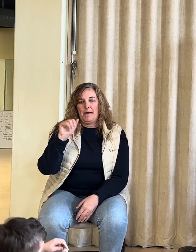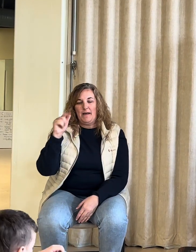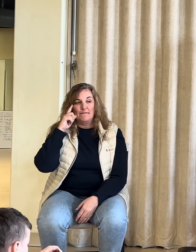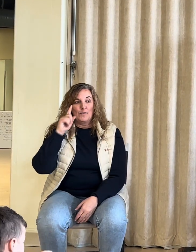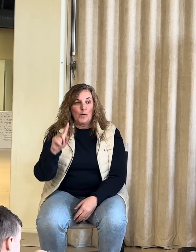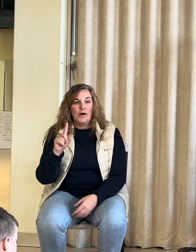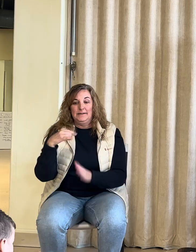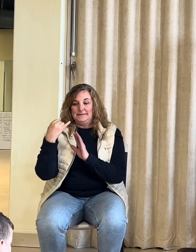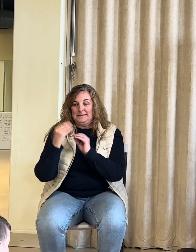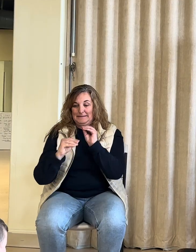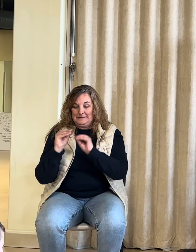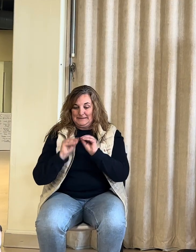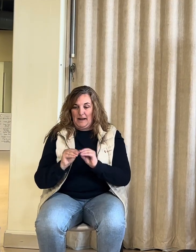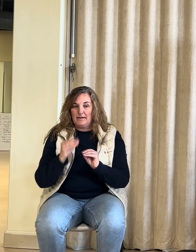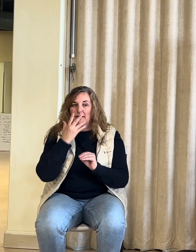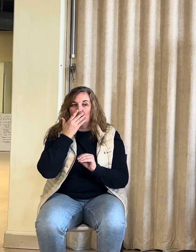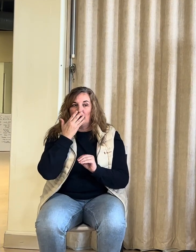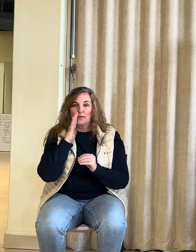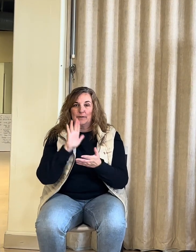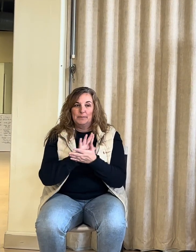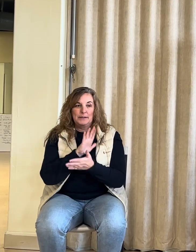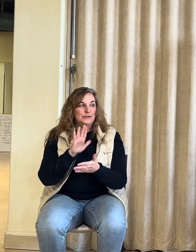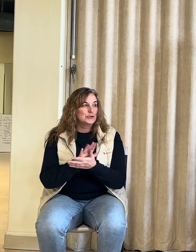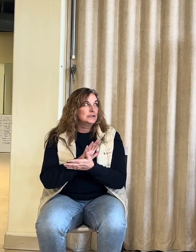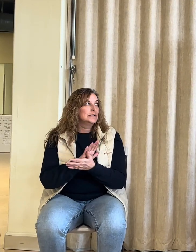the coloring pages based on our books and doing that art for